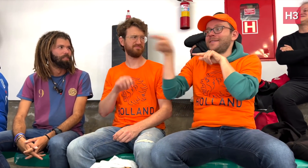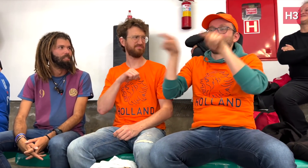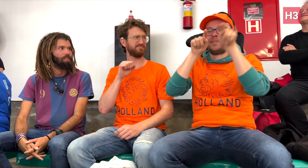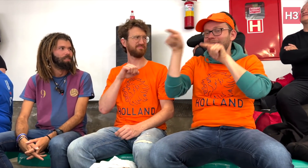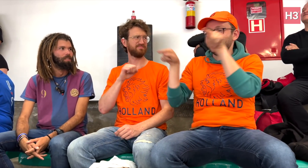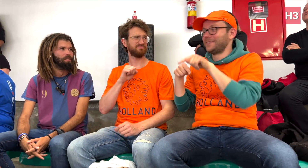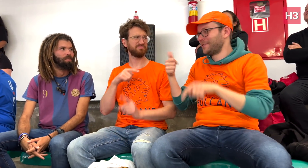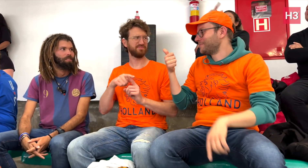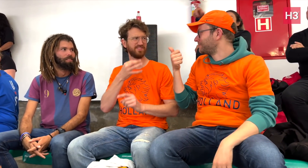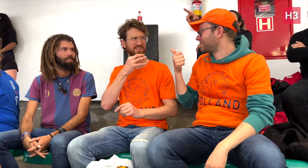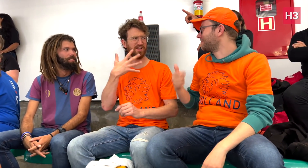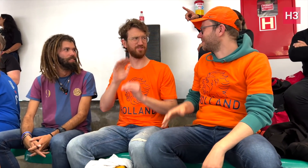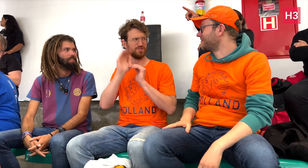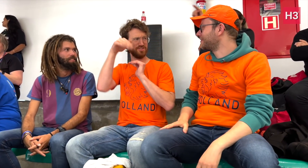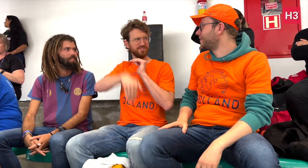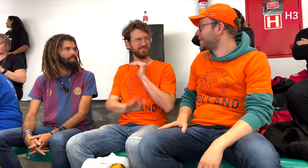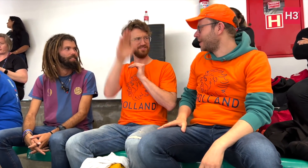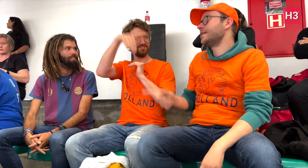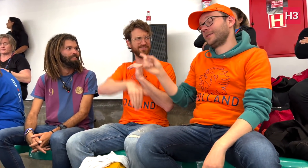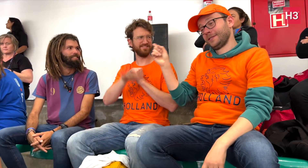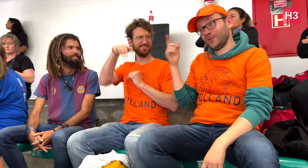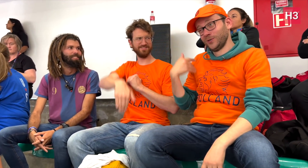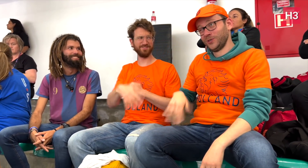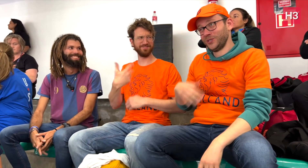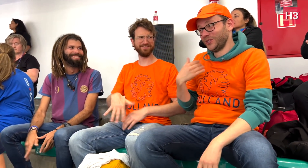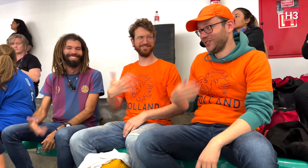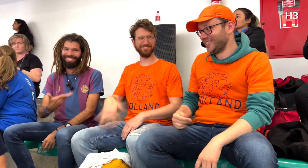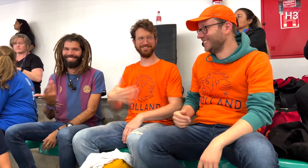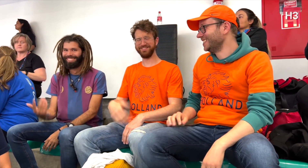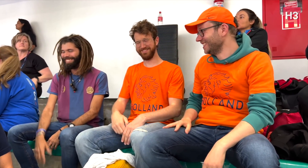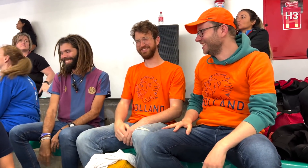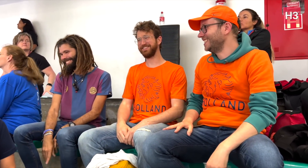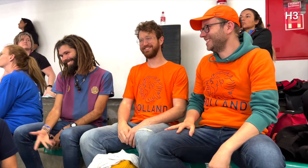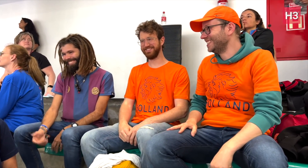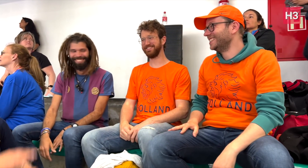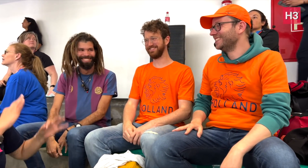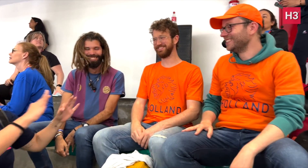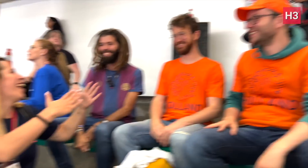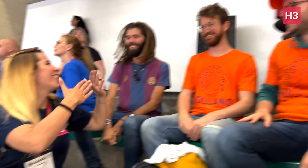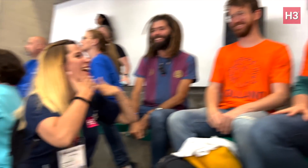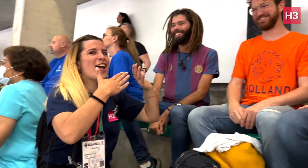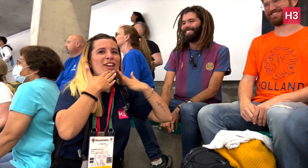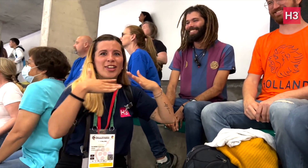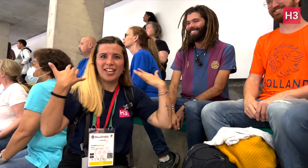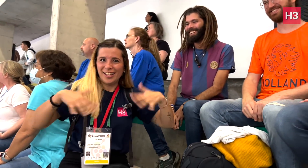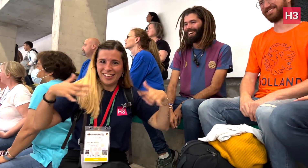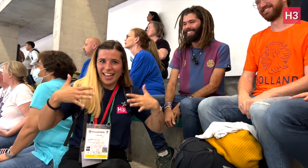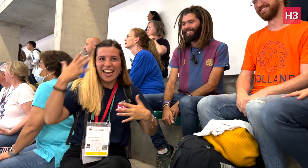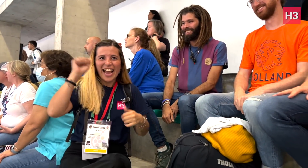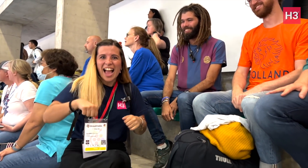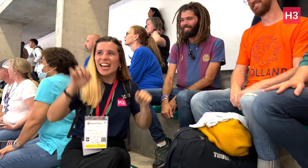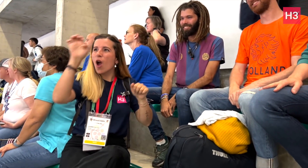other Deaf people and get together. But the roads are very curved! Thank you! Many spectators here